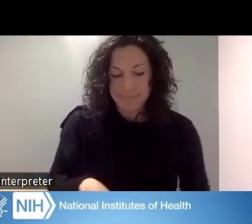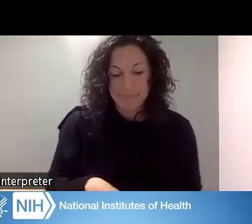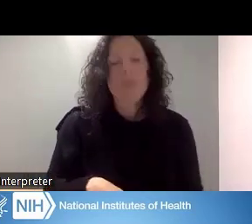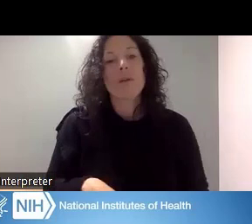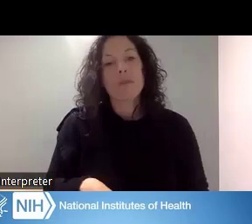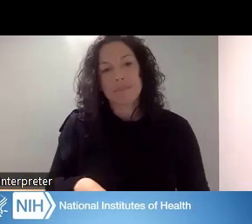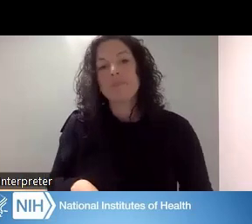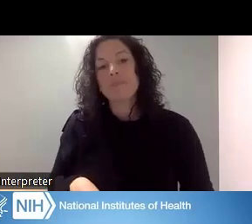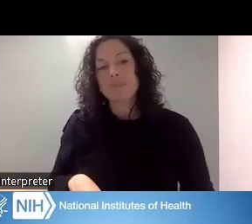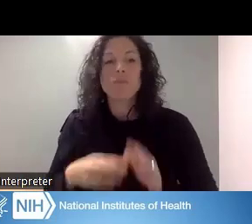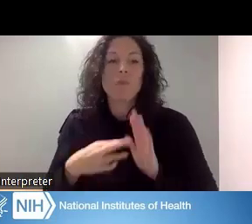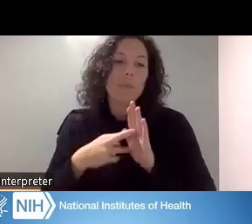representing all awards money.